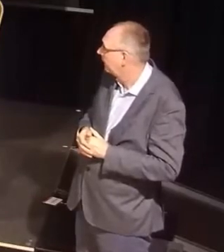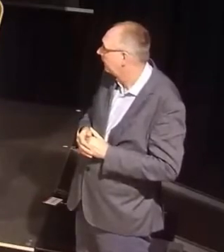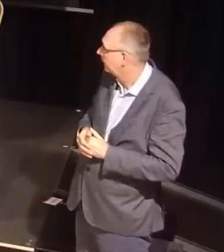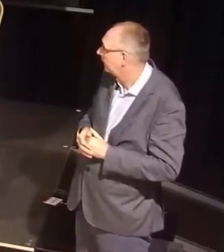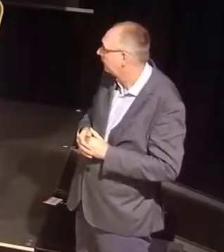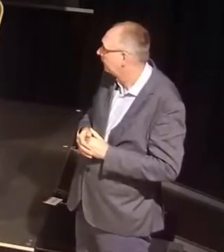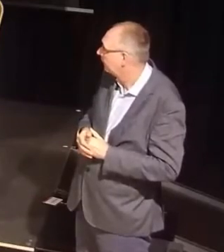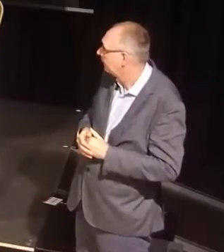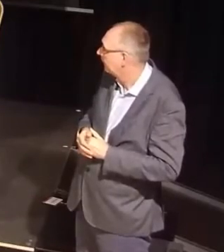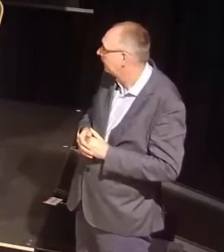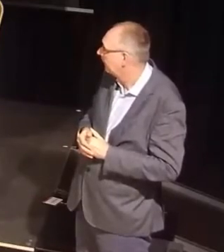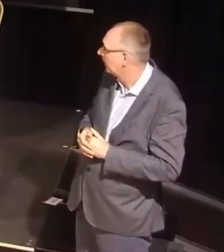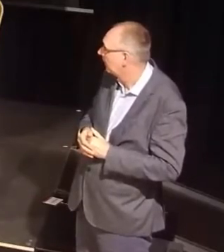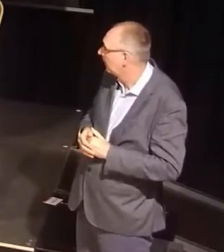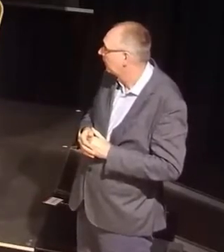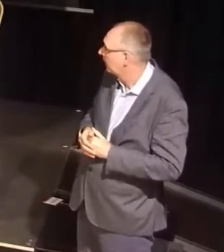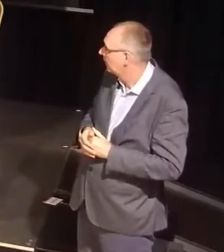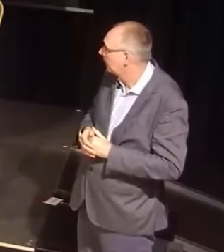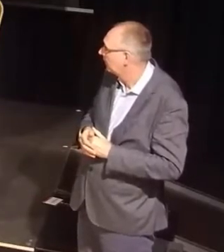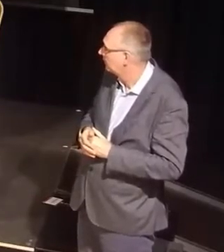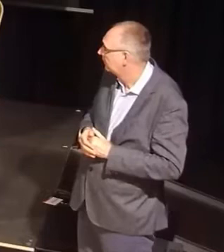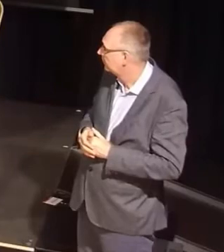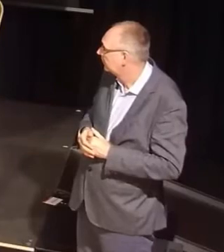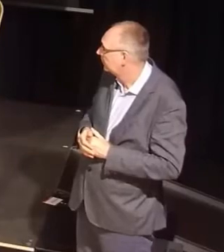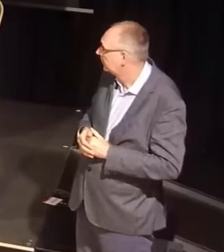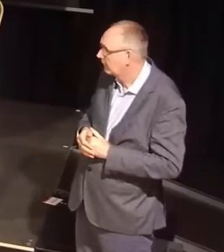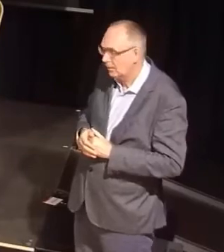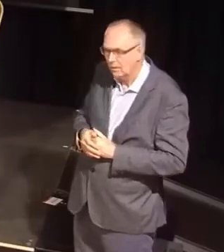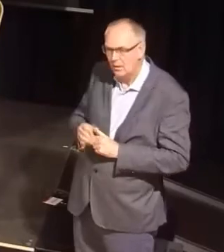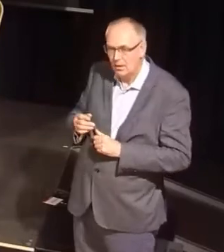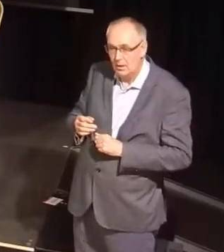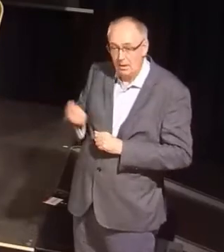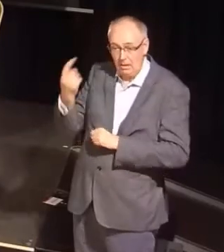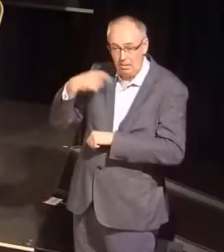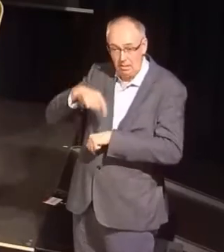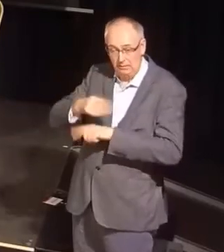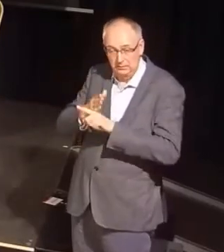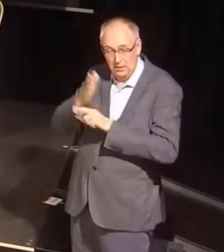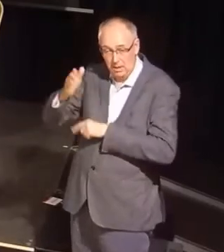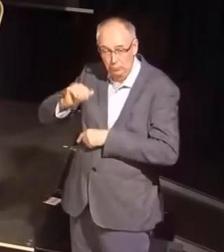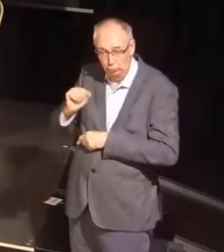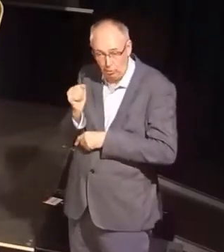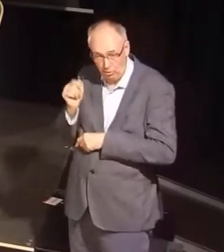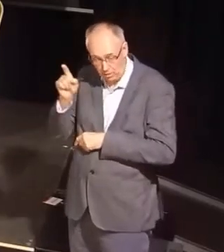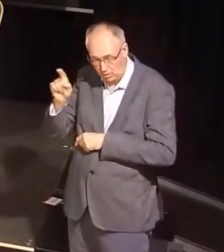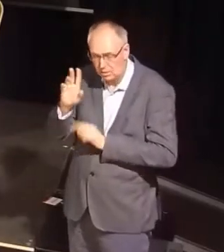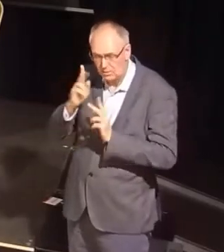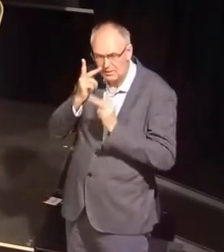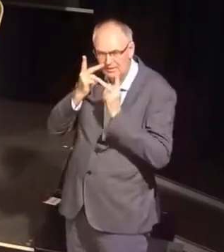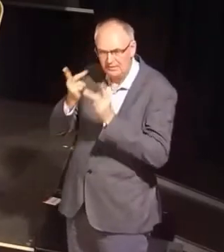Yep, so... last time I was in Scotland, I was actually visiting a specialist care home.